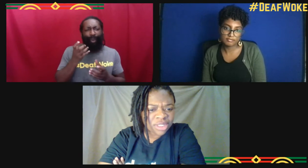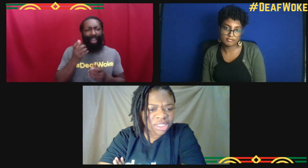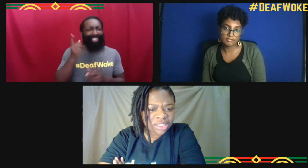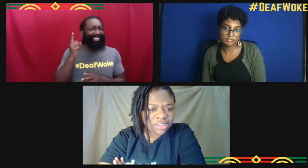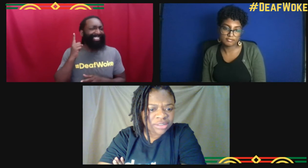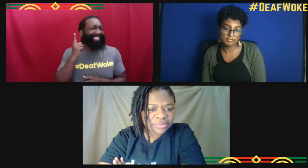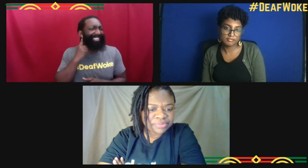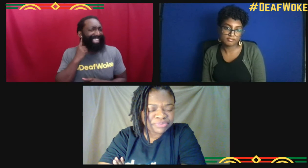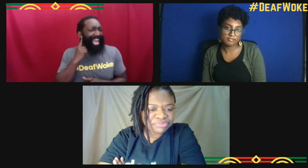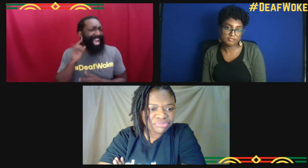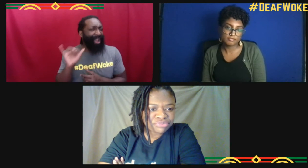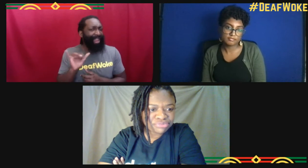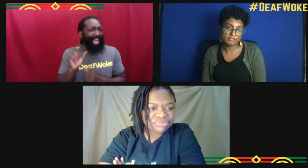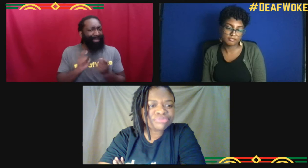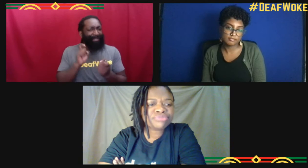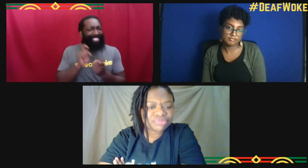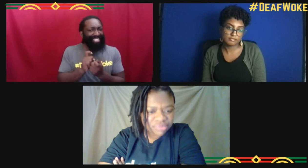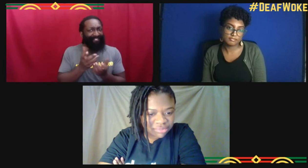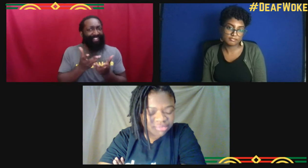it doesn't matter, it can be a challenge